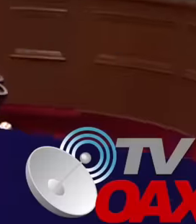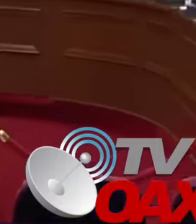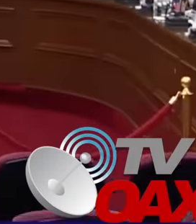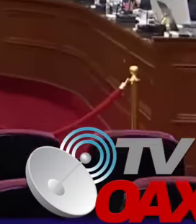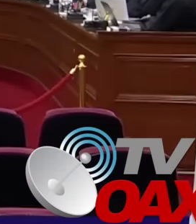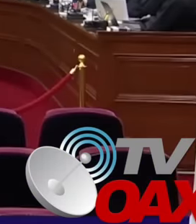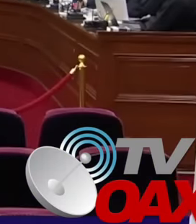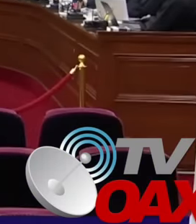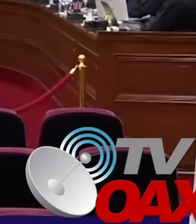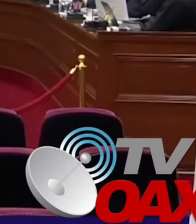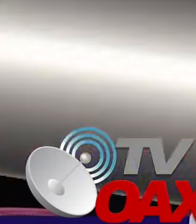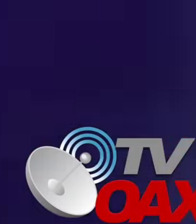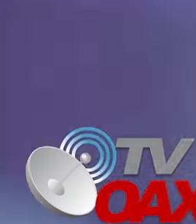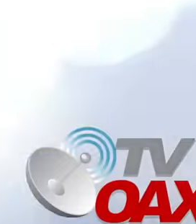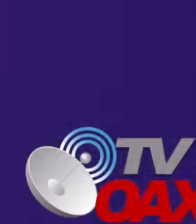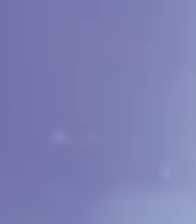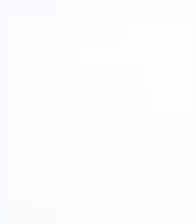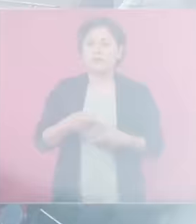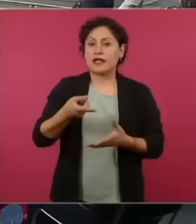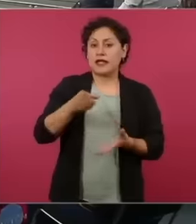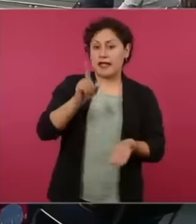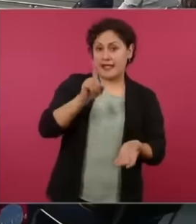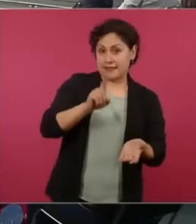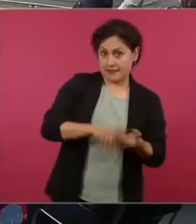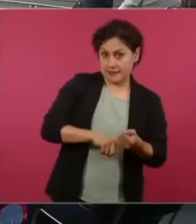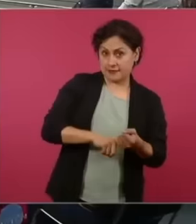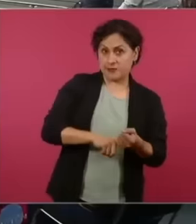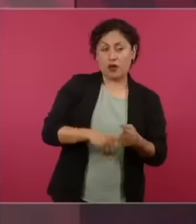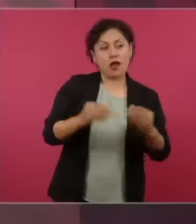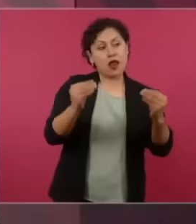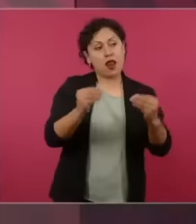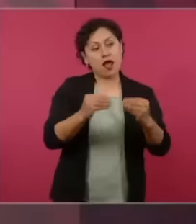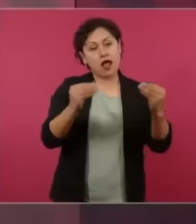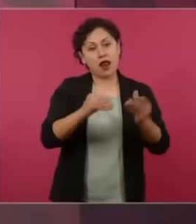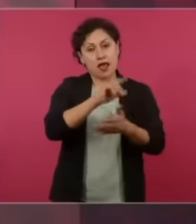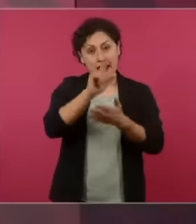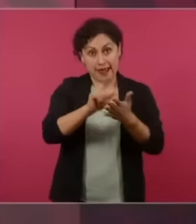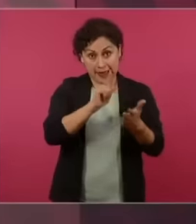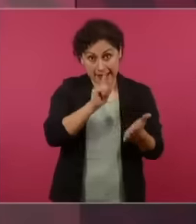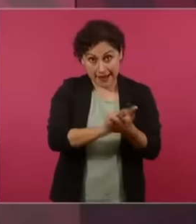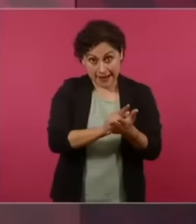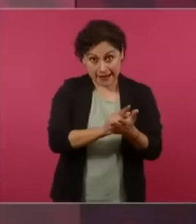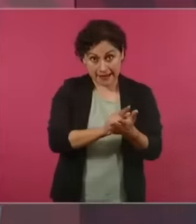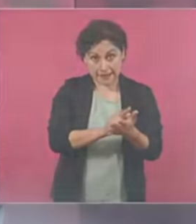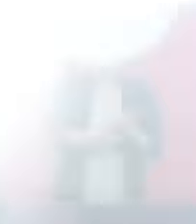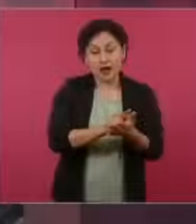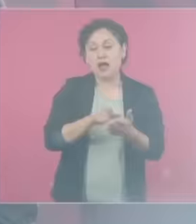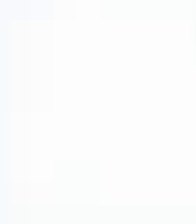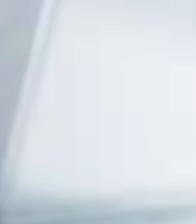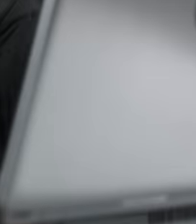López Obrador revealed that all their relatives have accommodated them in positions public with their